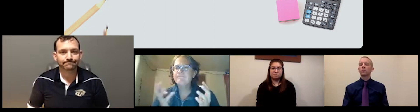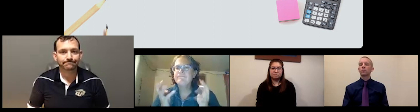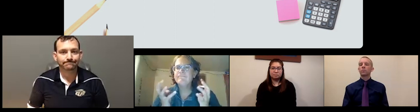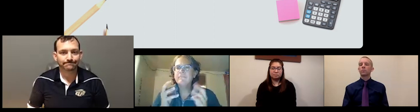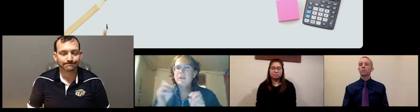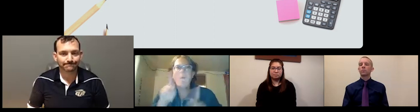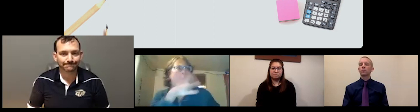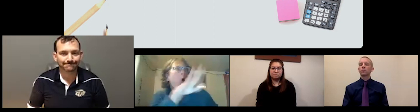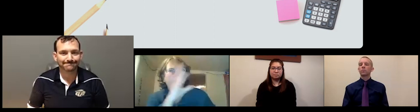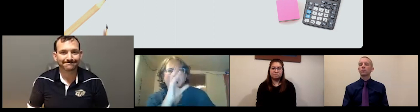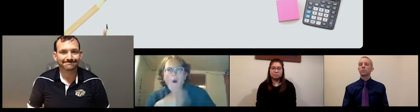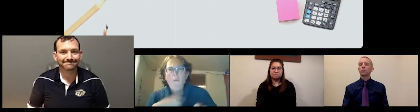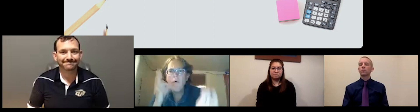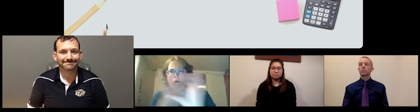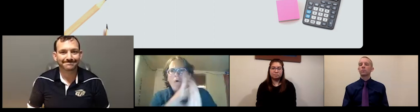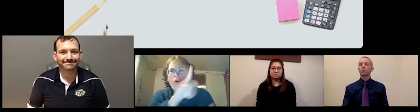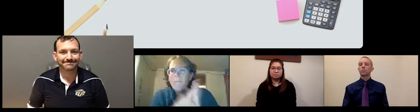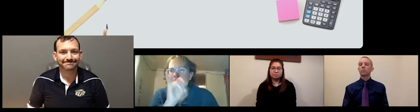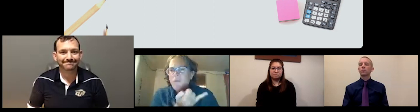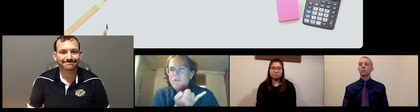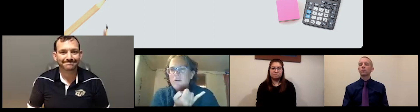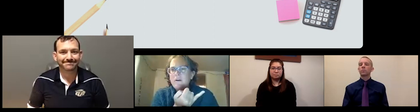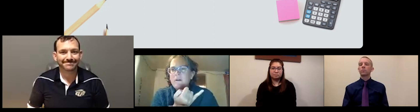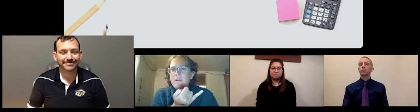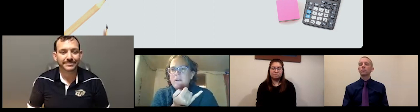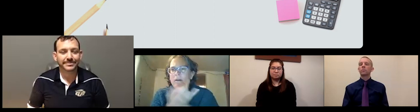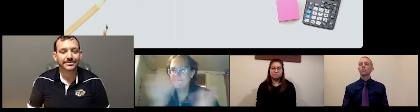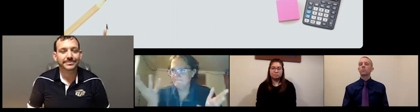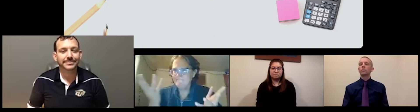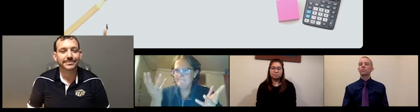People can express interest to join other people’s projects.